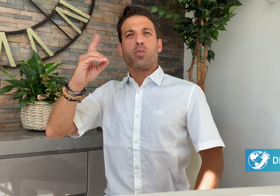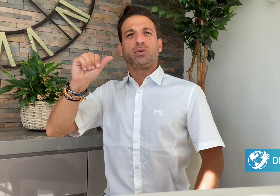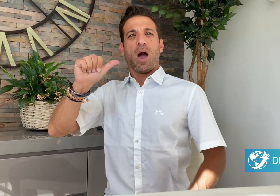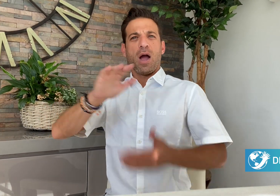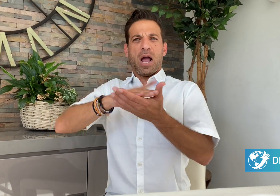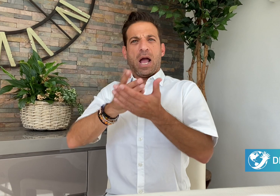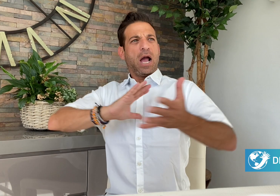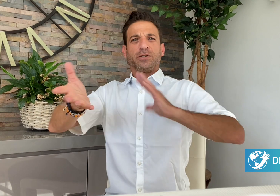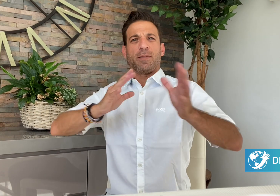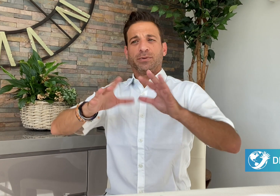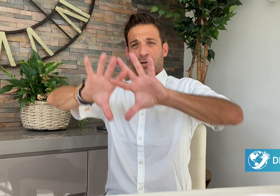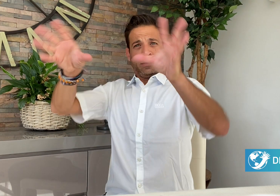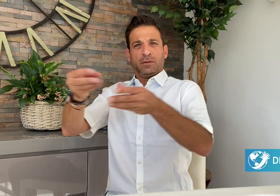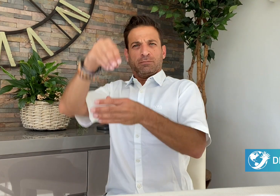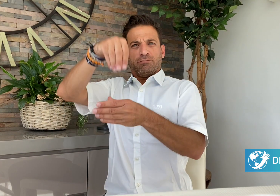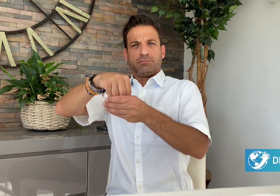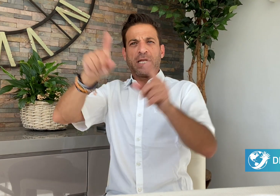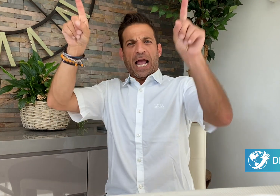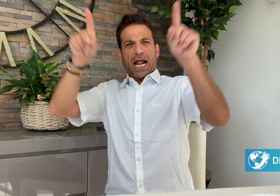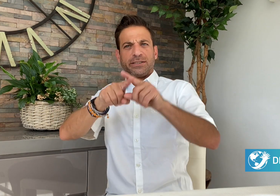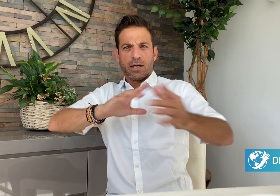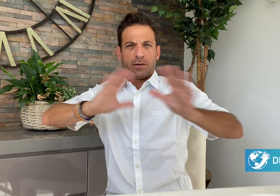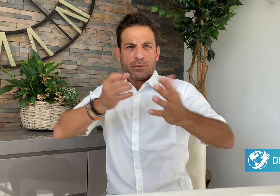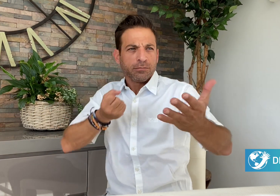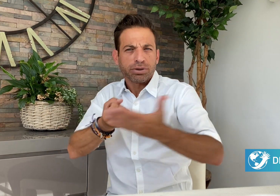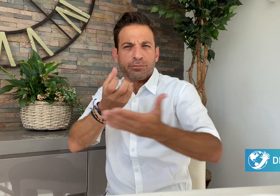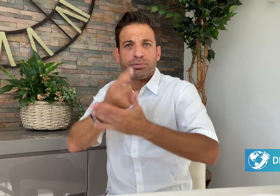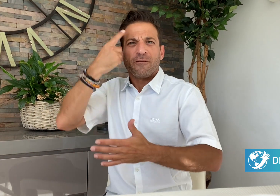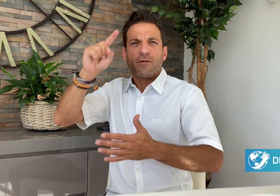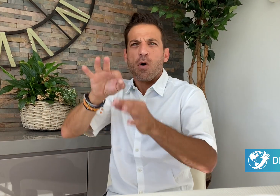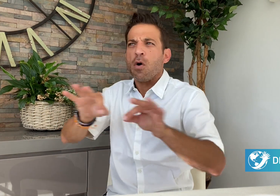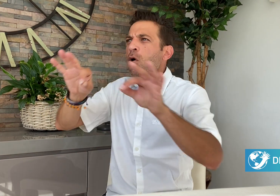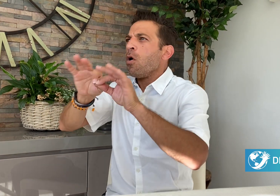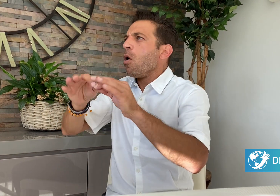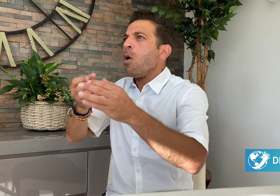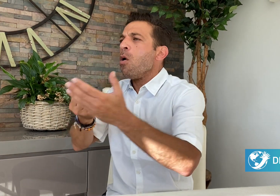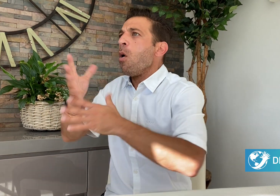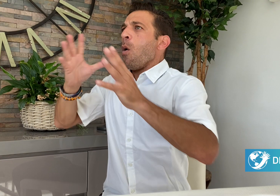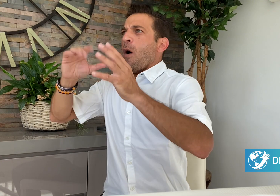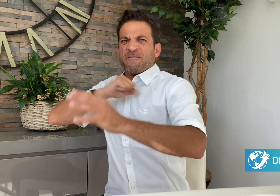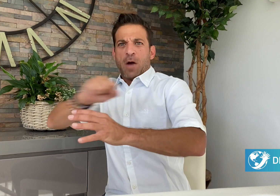Indian Sign Language interpretation for important news.